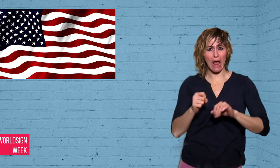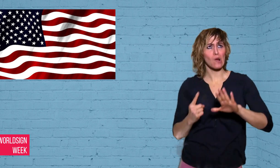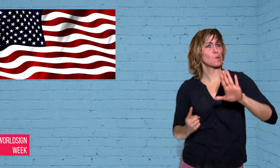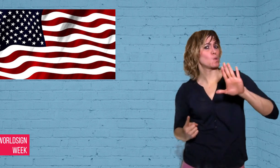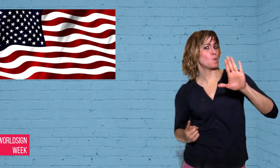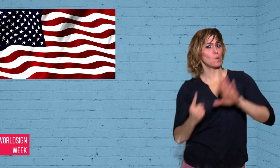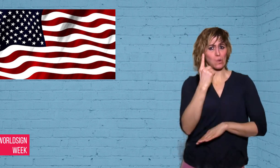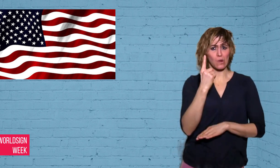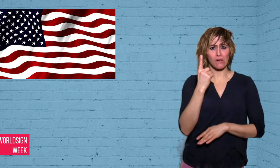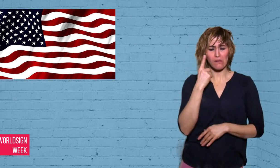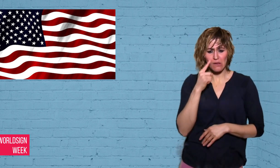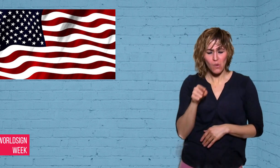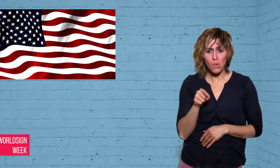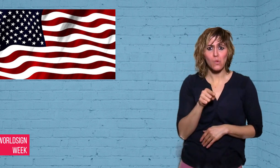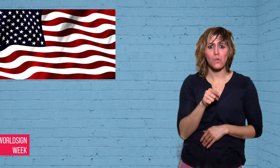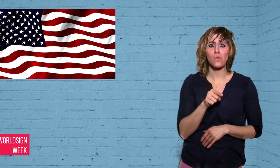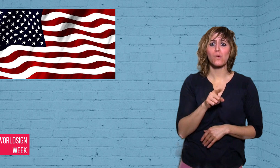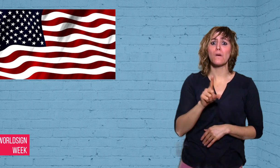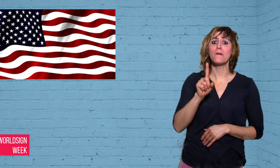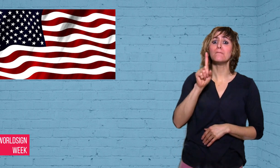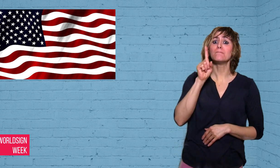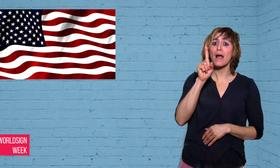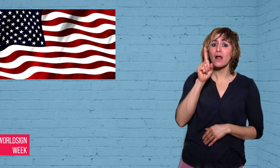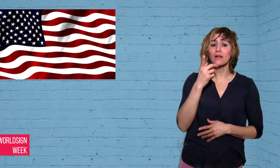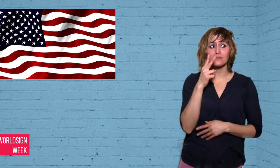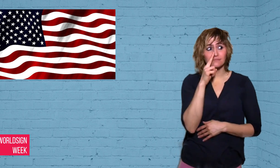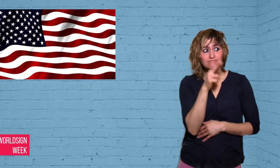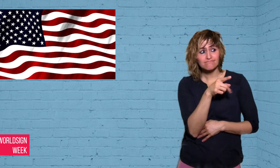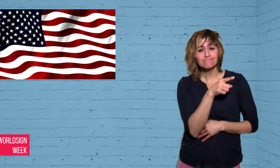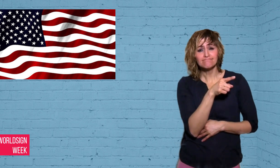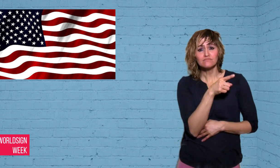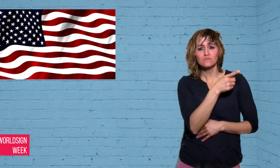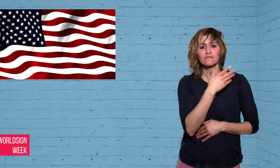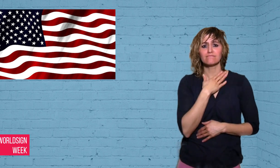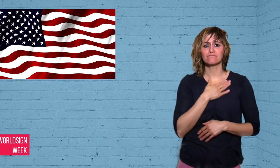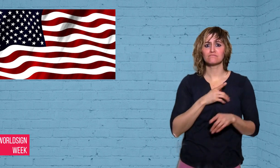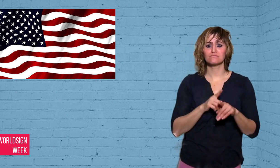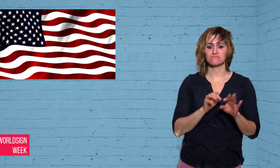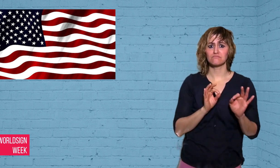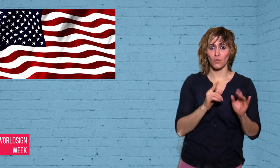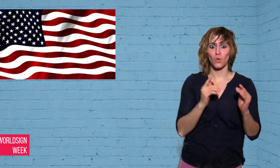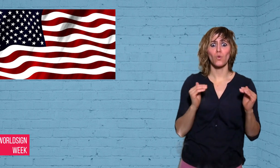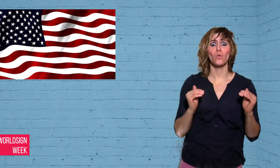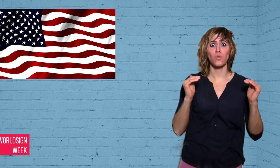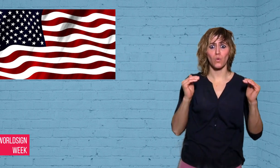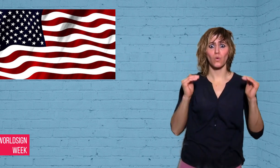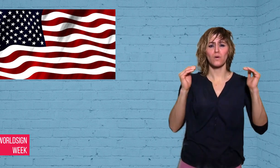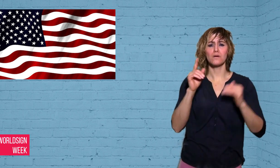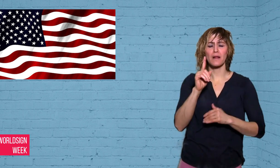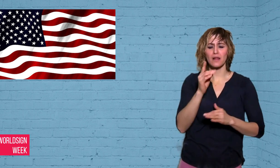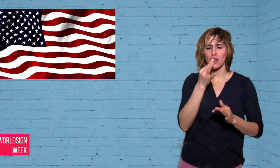Once fully developed, a North Korean ICBM